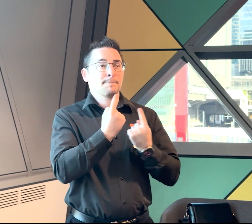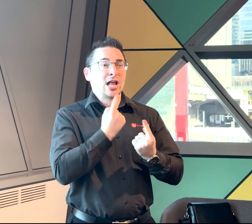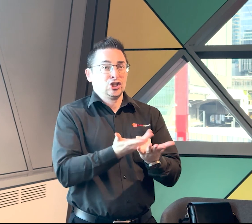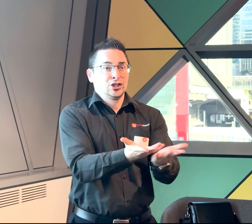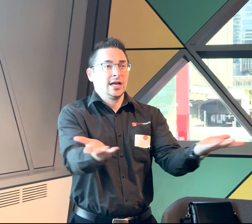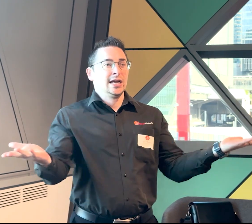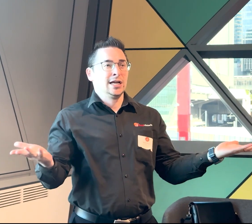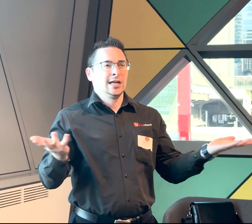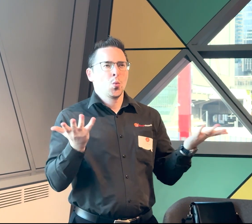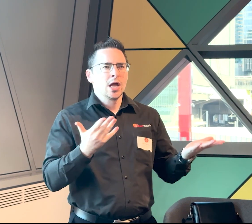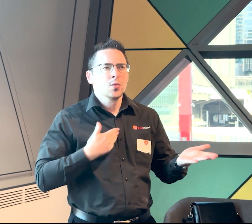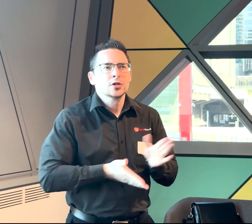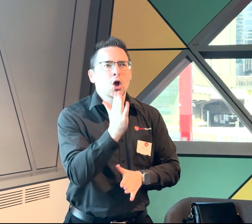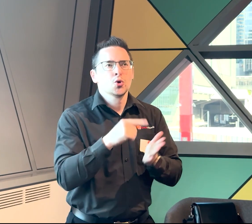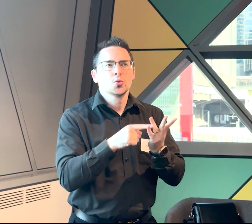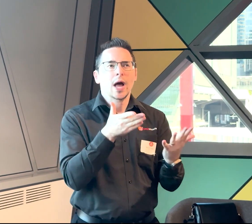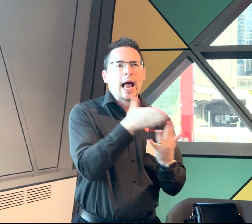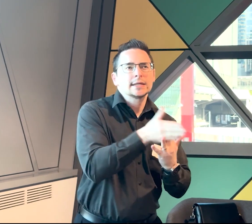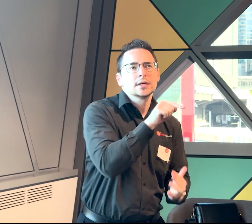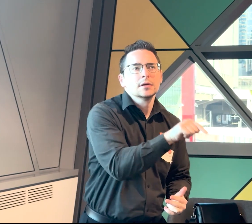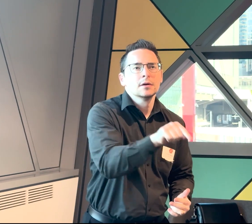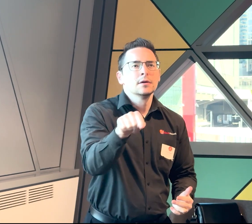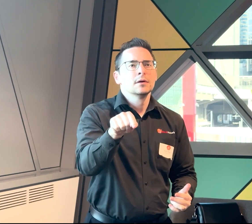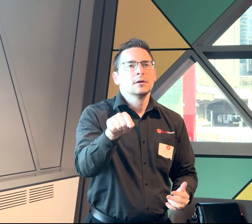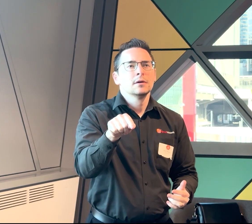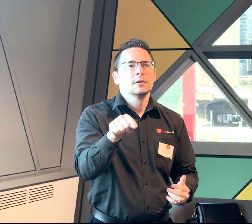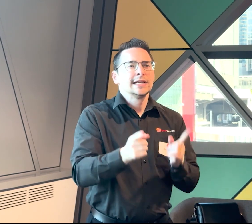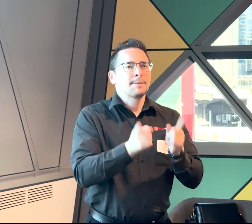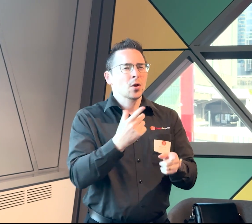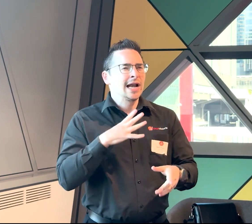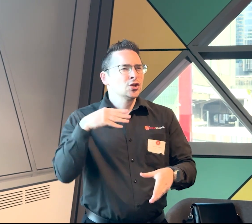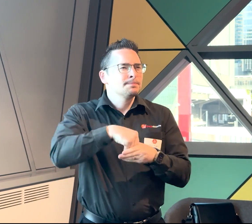out there and getting the pathways known to young people. Sometimes it's about networking,